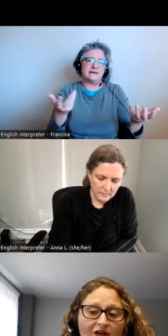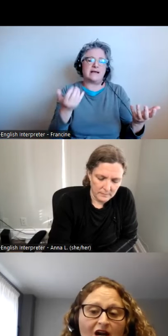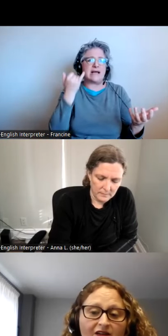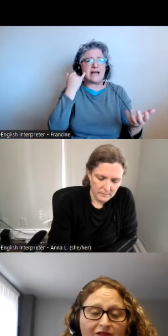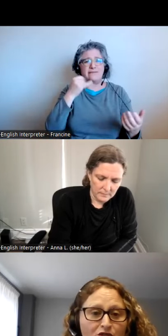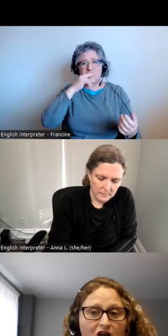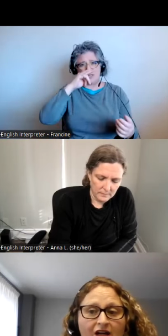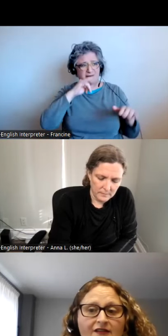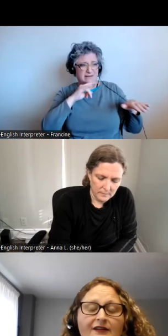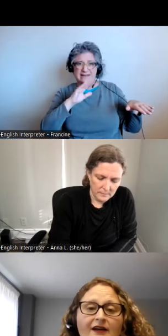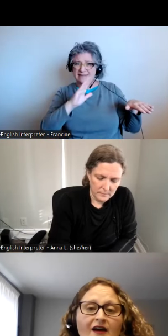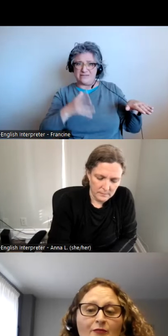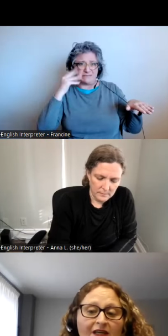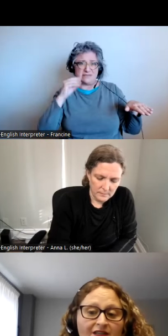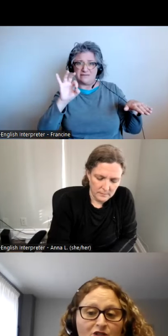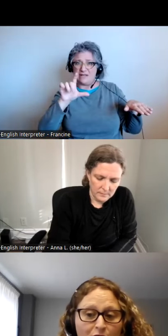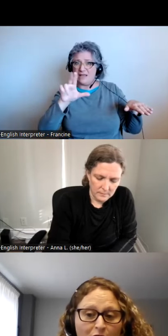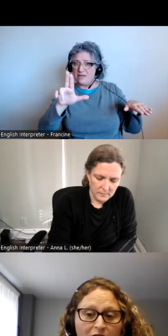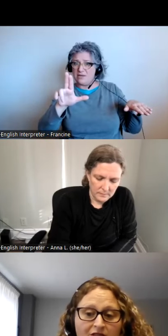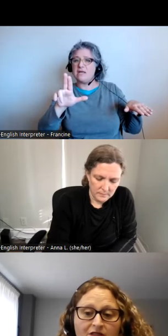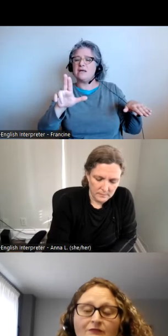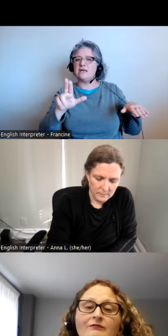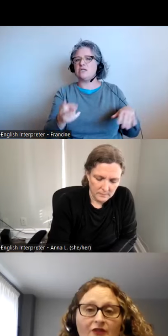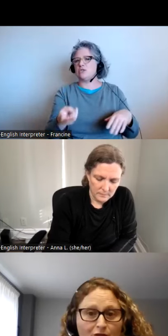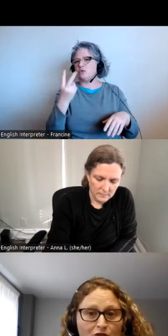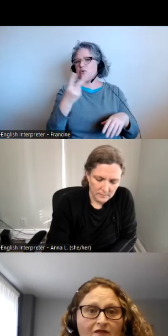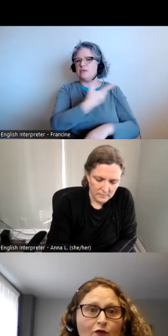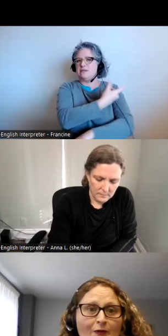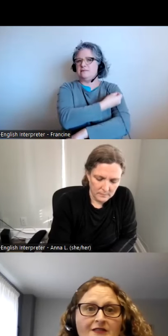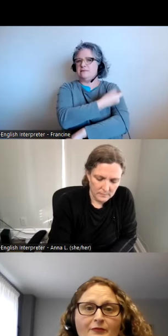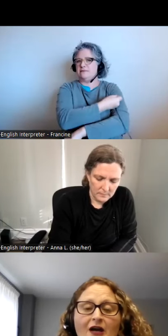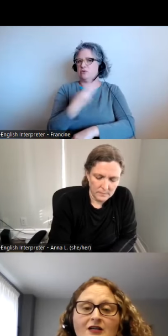them on the same day in separate arms or they can have